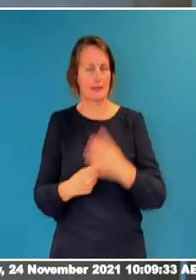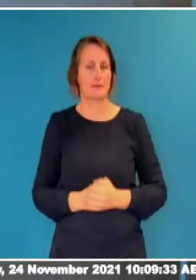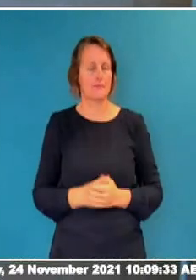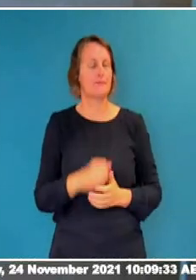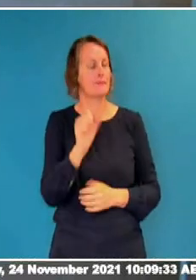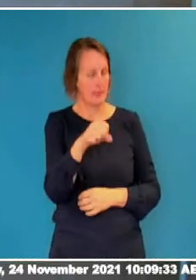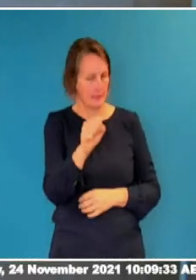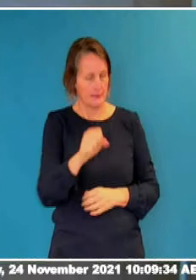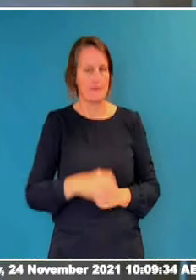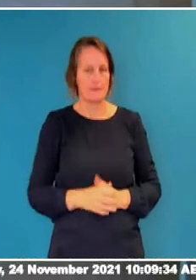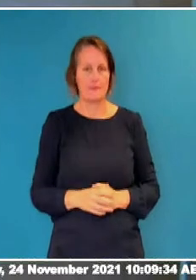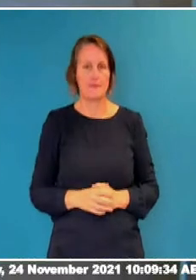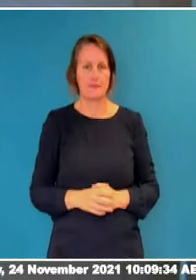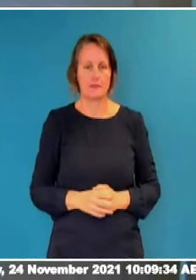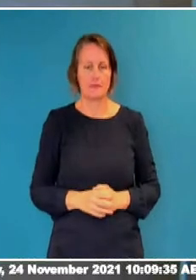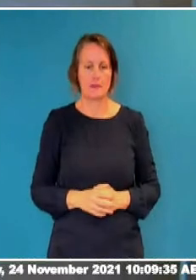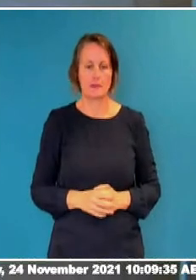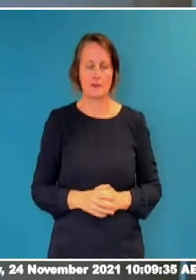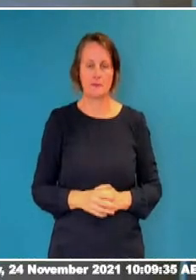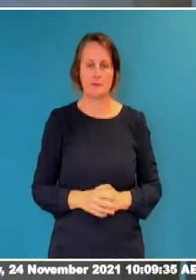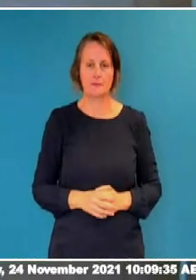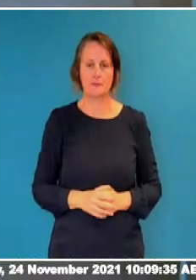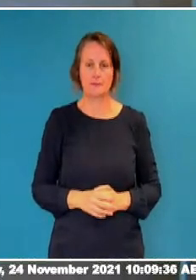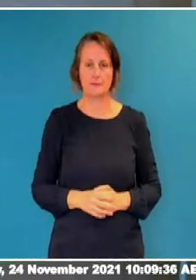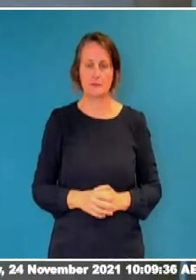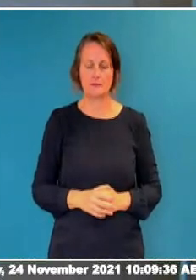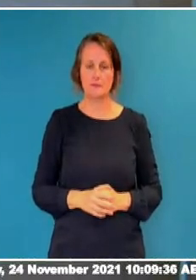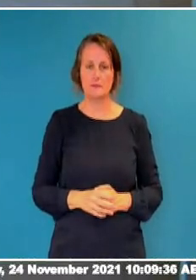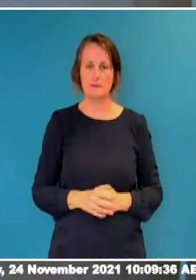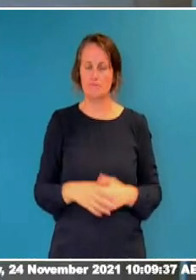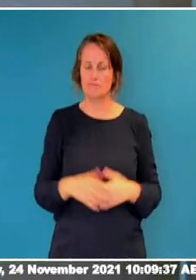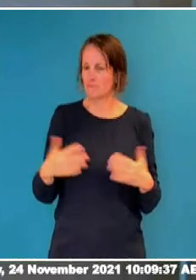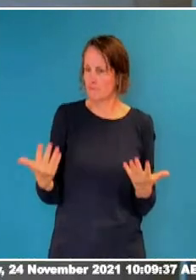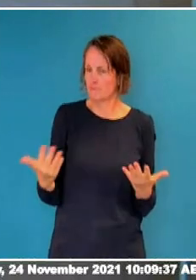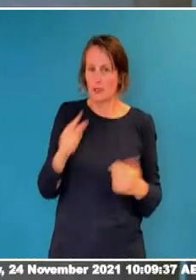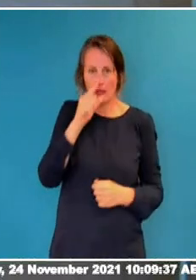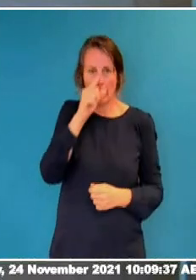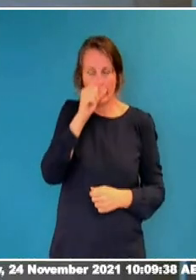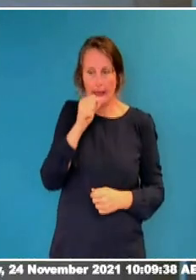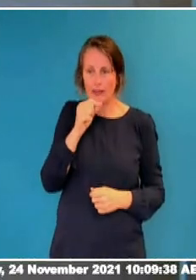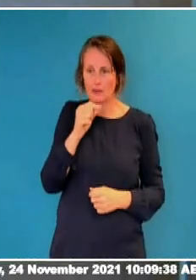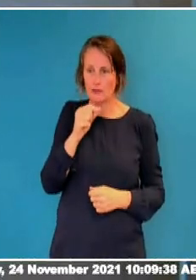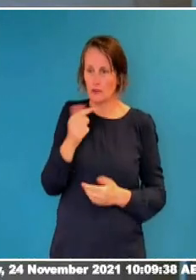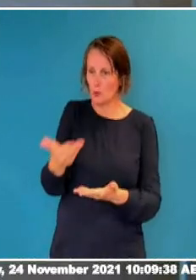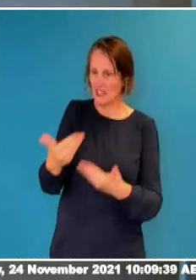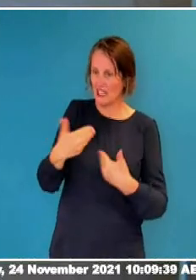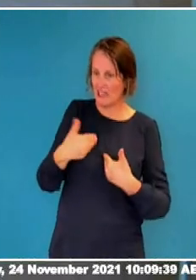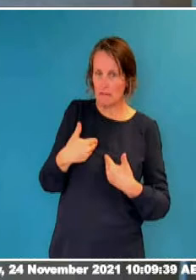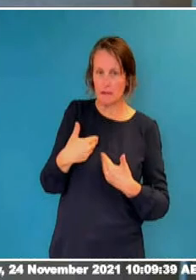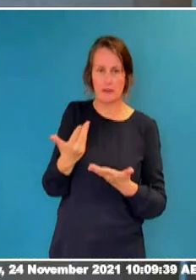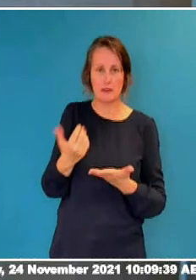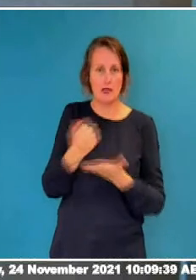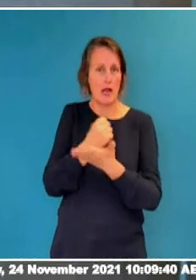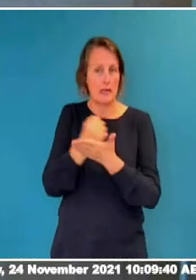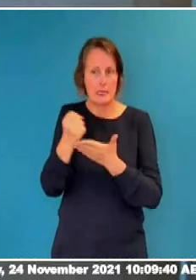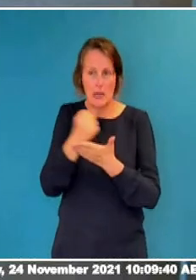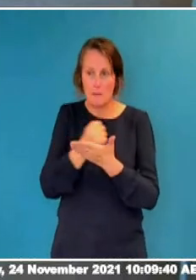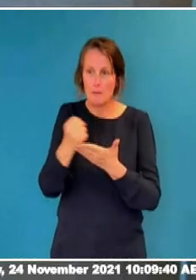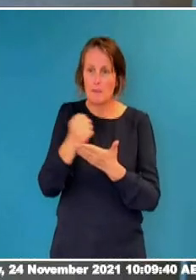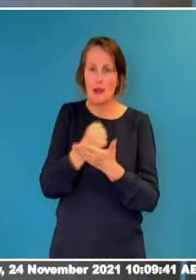Are you able to provide a figure for employees other than permanent